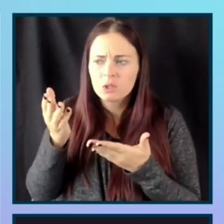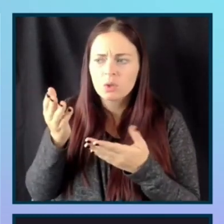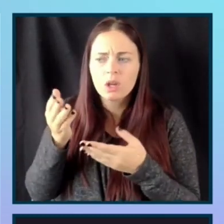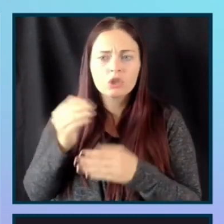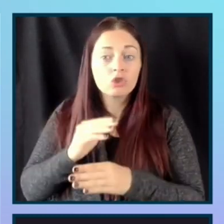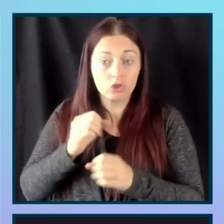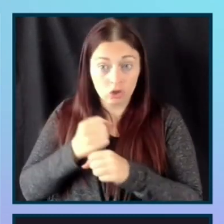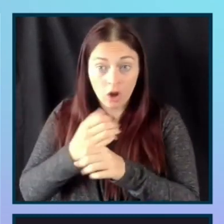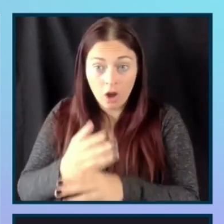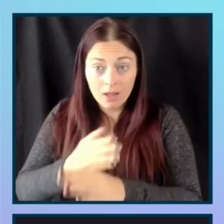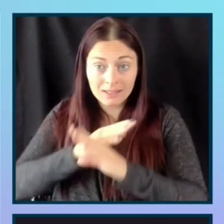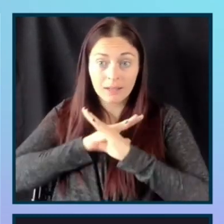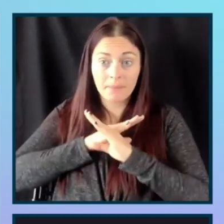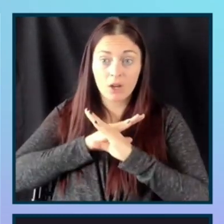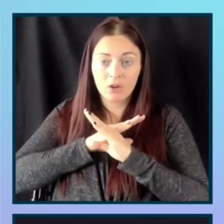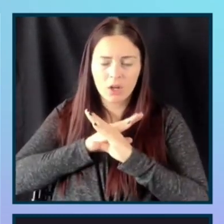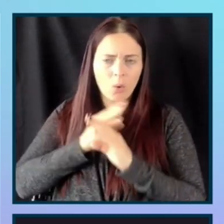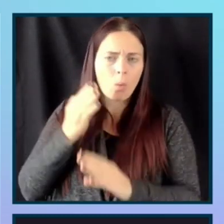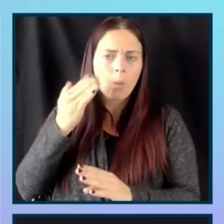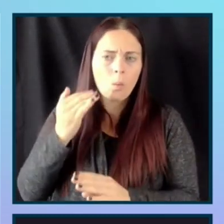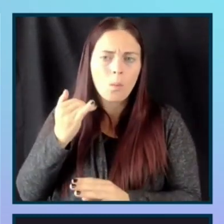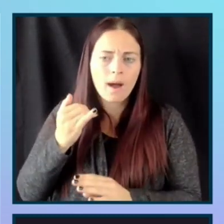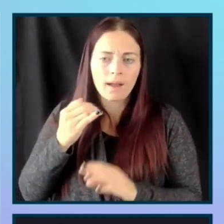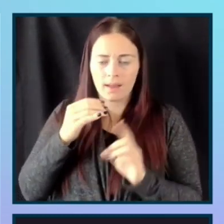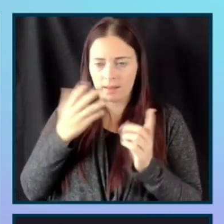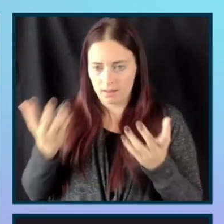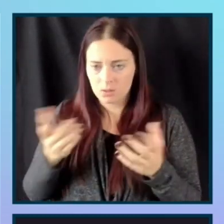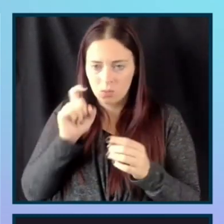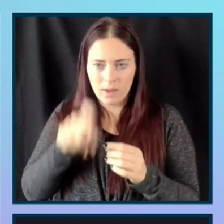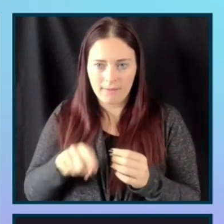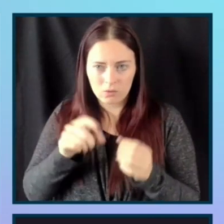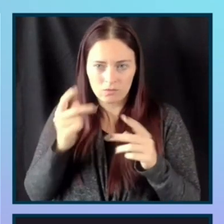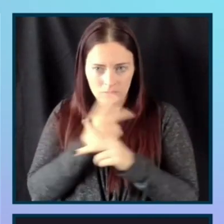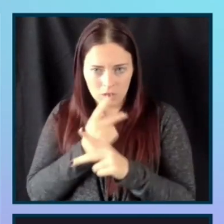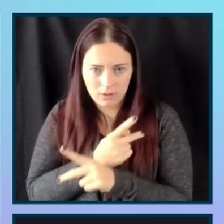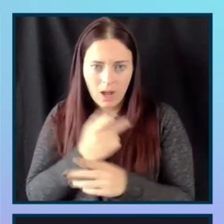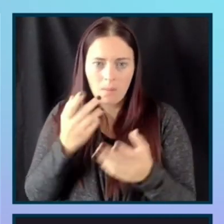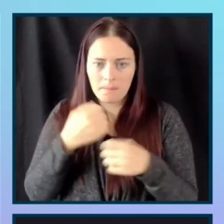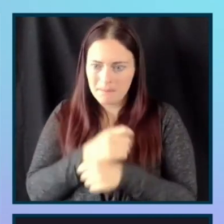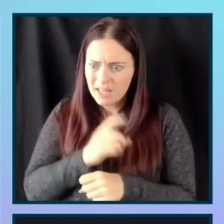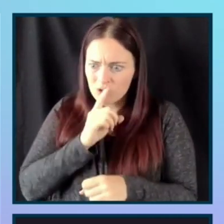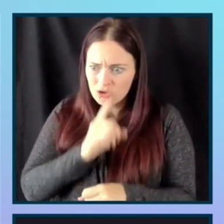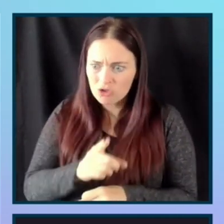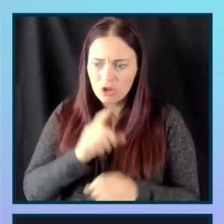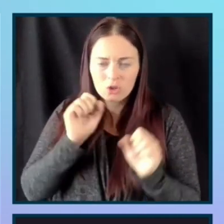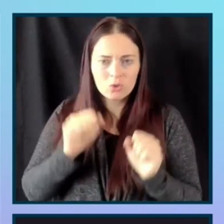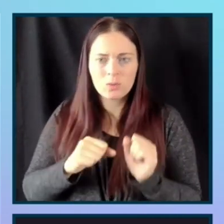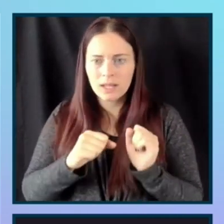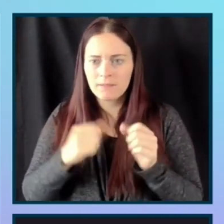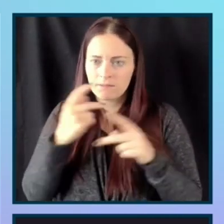You can iterate this over and over again to create your optimizations and be able to track for success of those things.